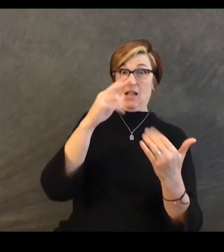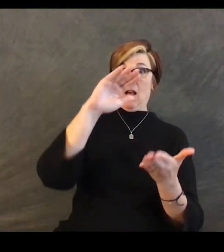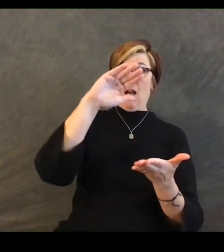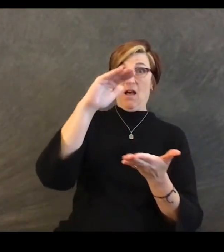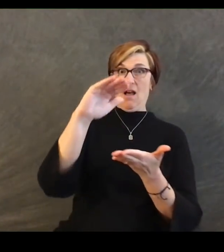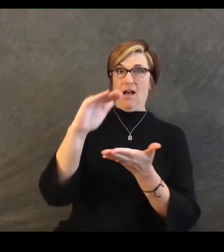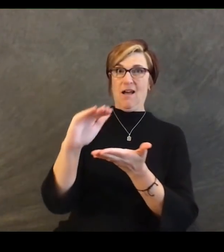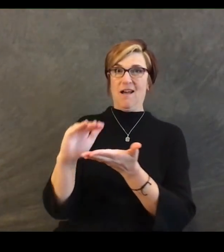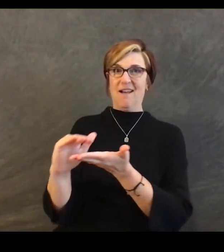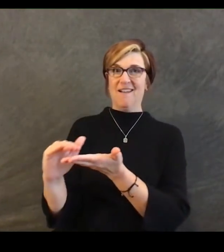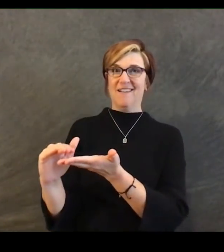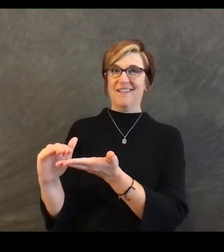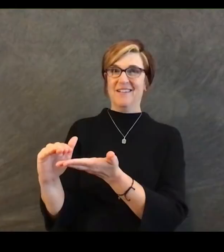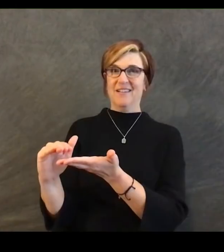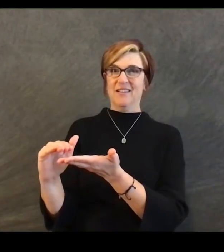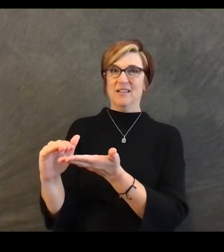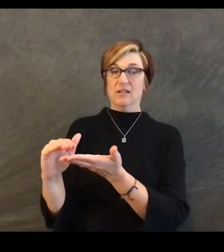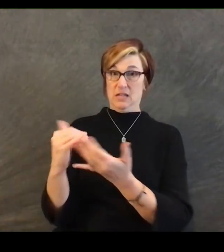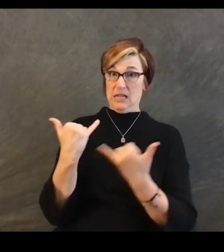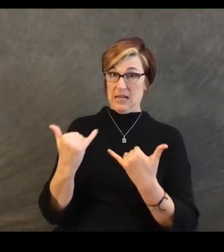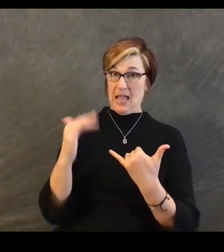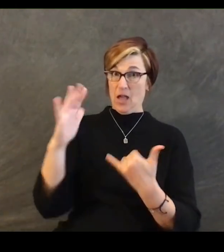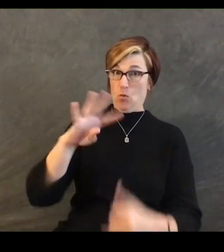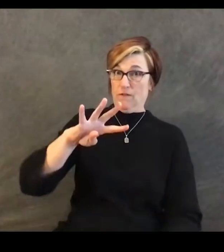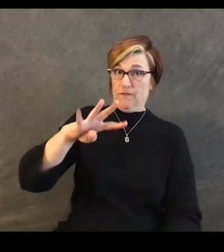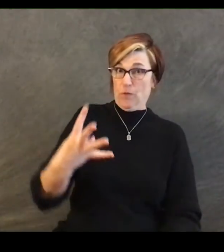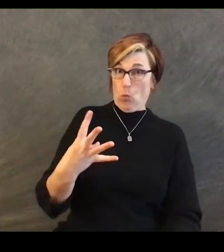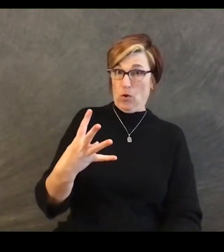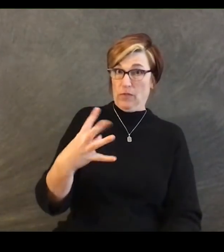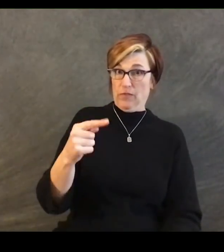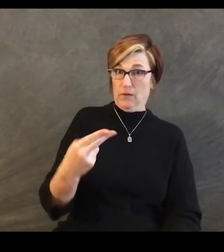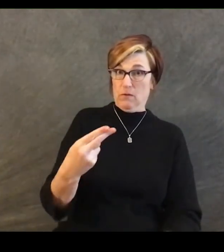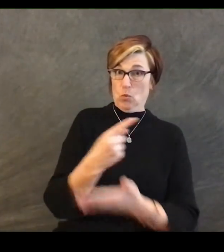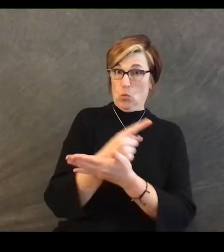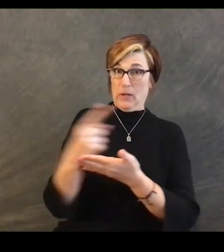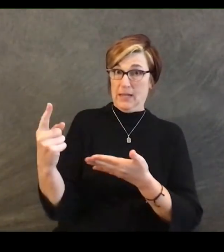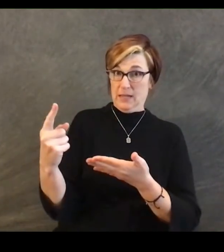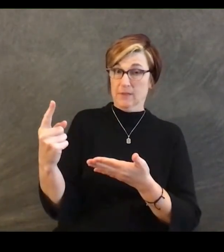entering their fourth week of full mitigation and showing what is possible